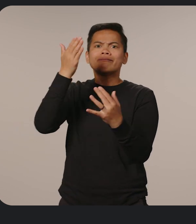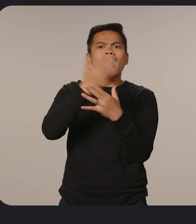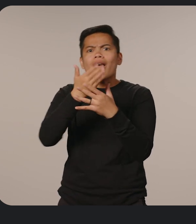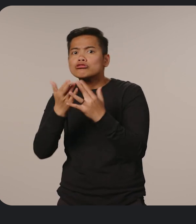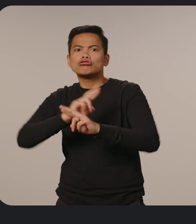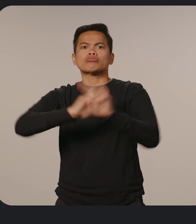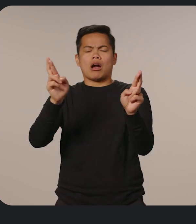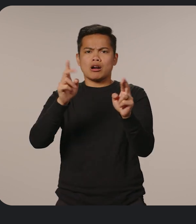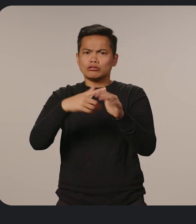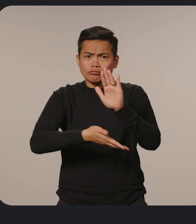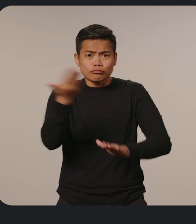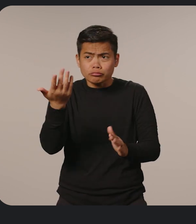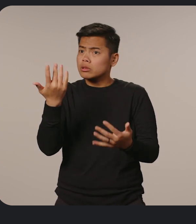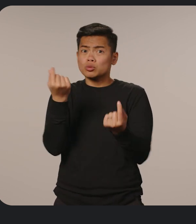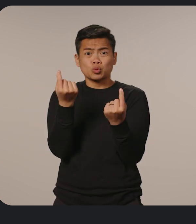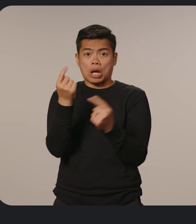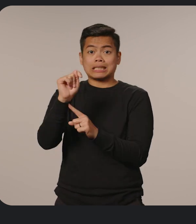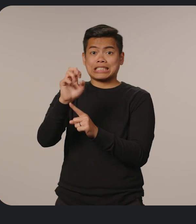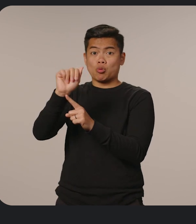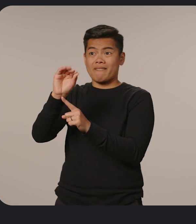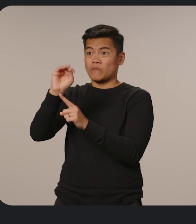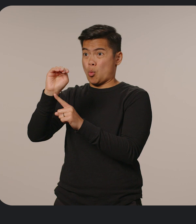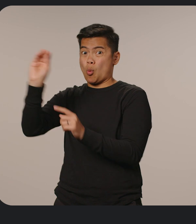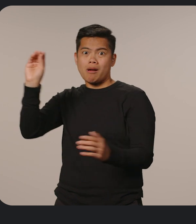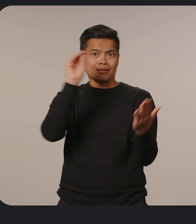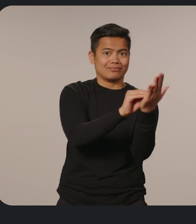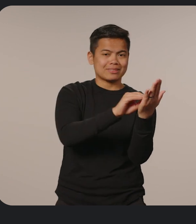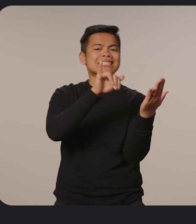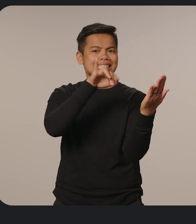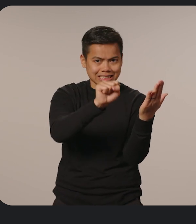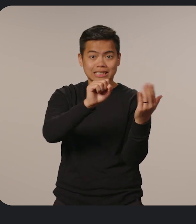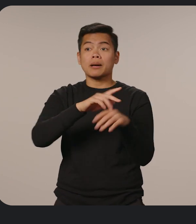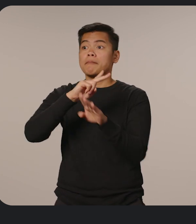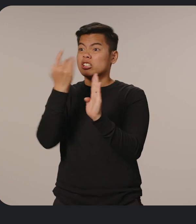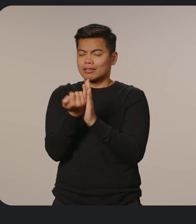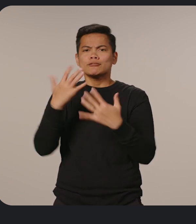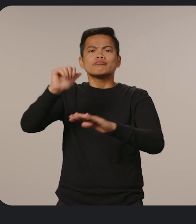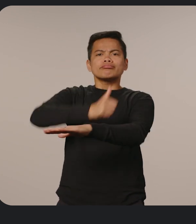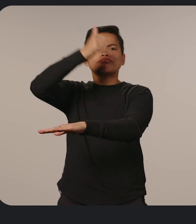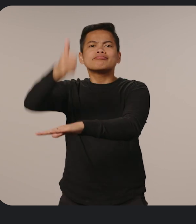it's a simple terraform apply